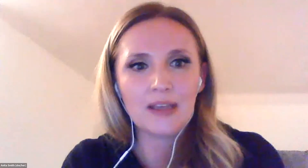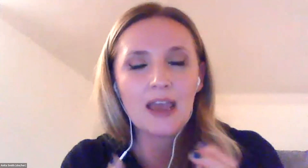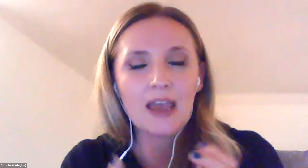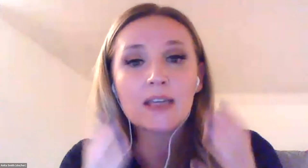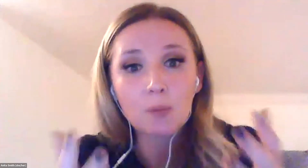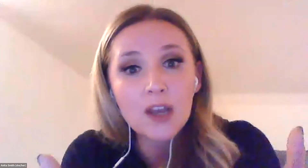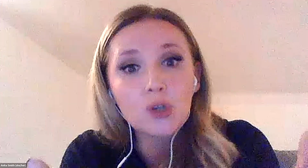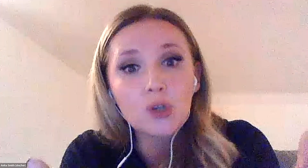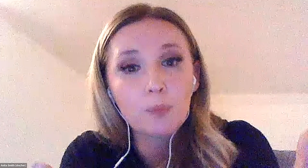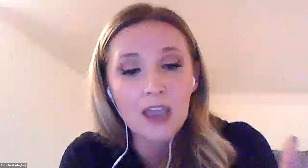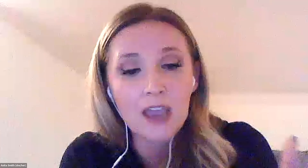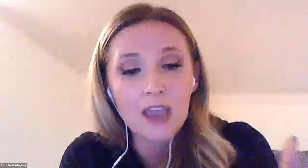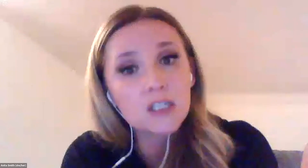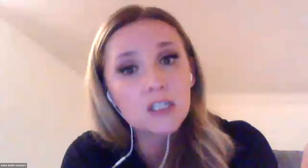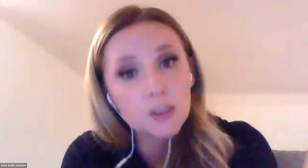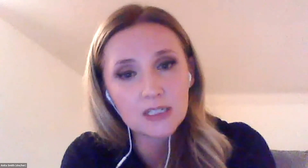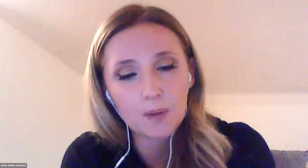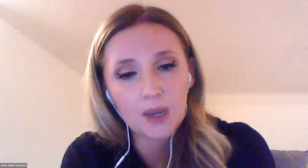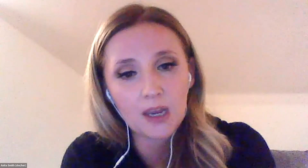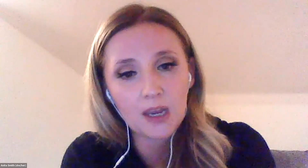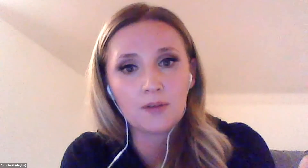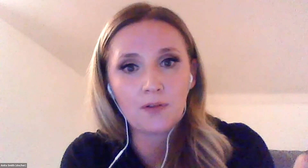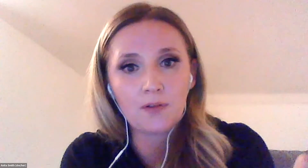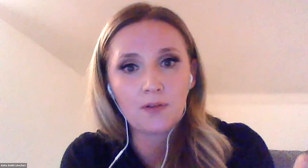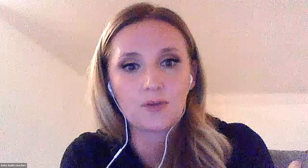And when you pay a fee to participate as part of our festival,